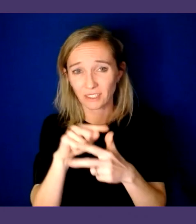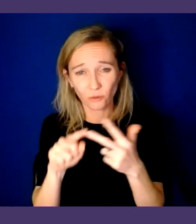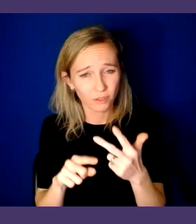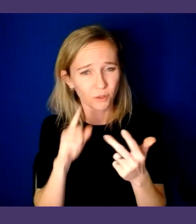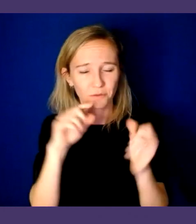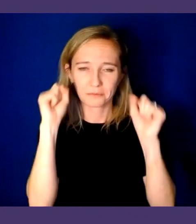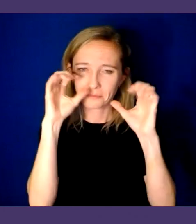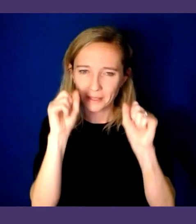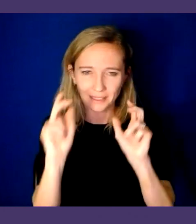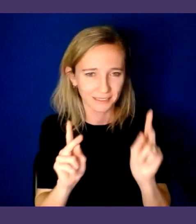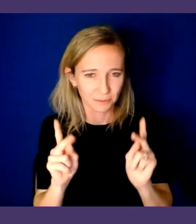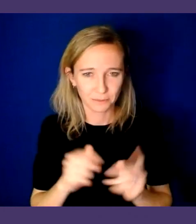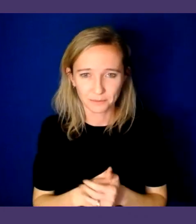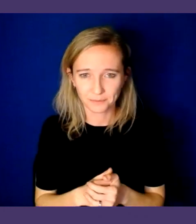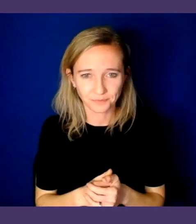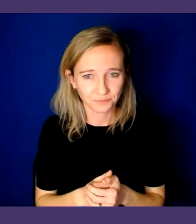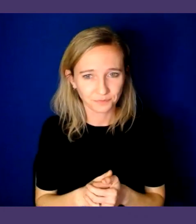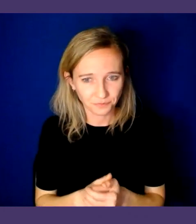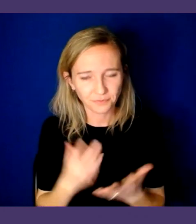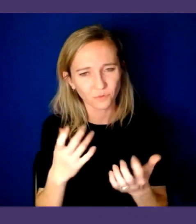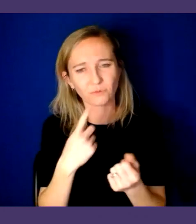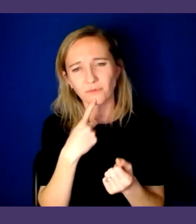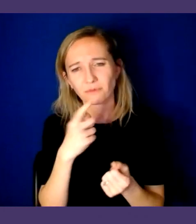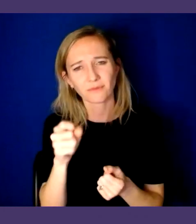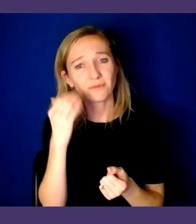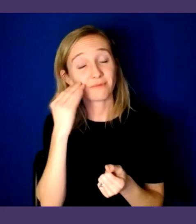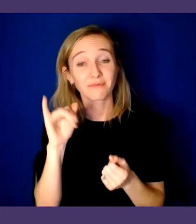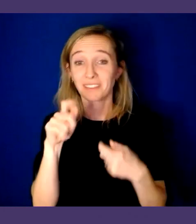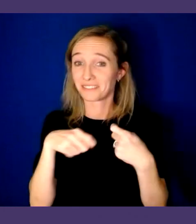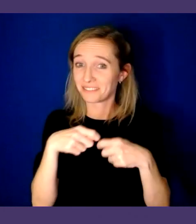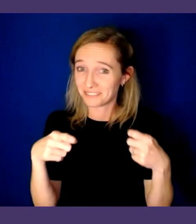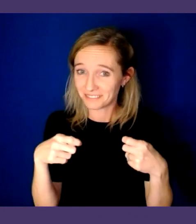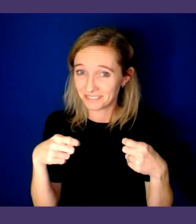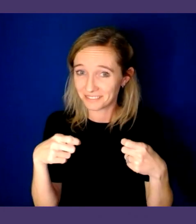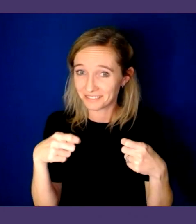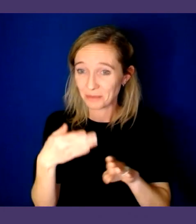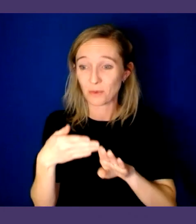I want to say that's a wrap, but before we conclude this session, I wanted to express